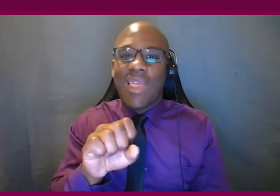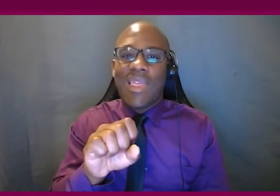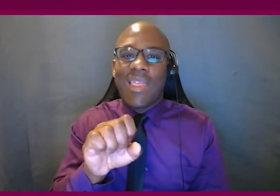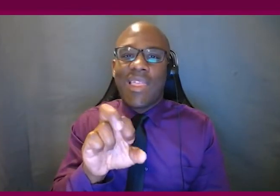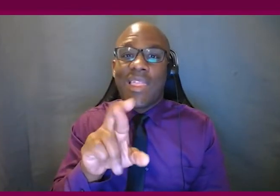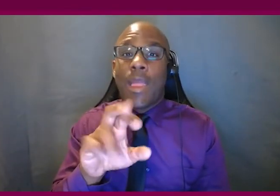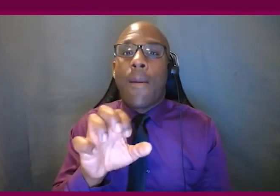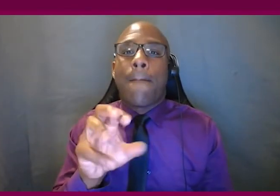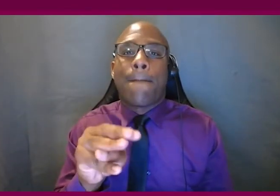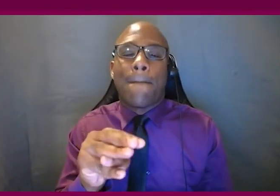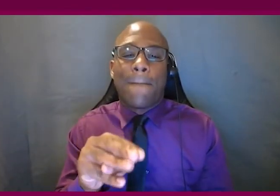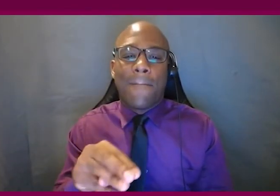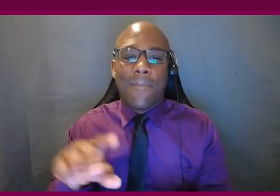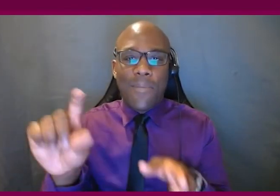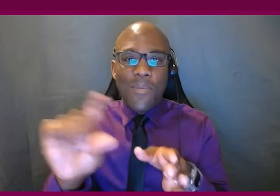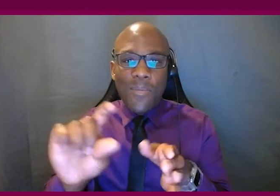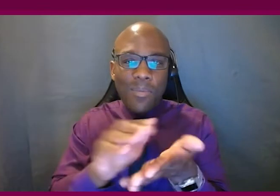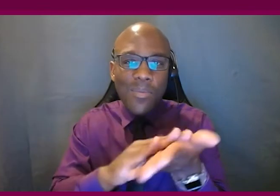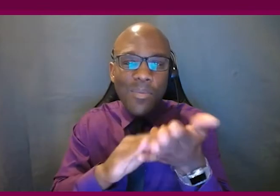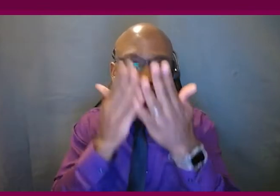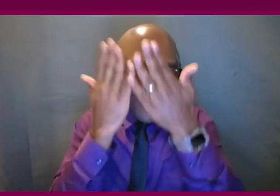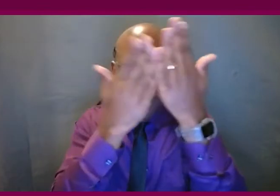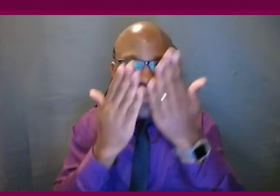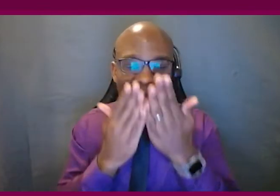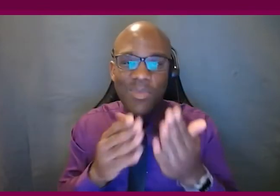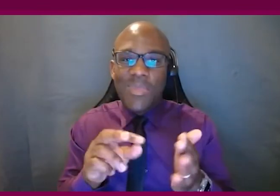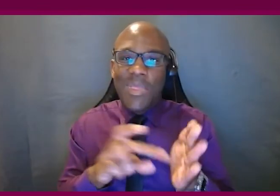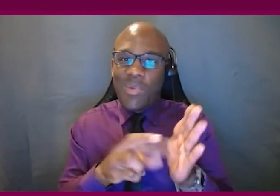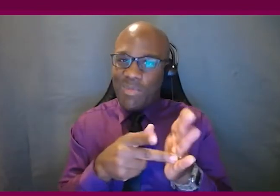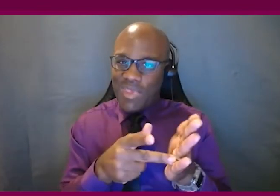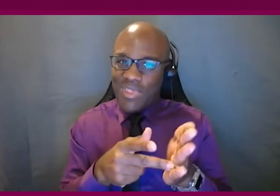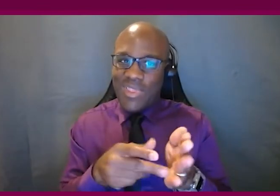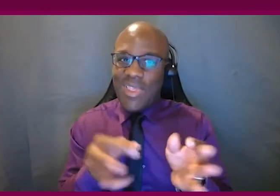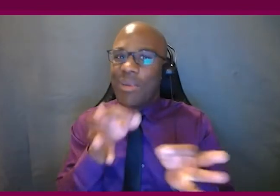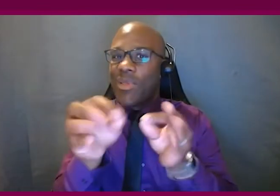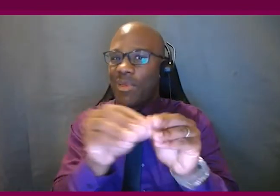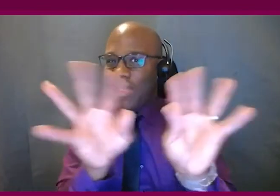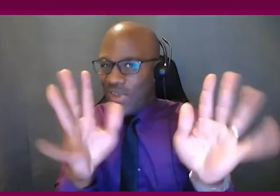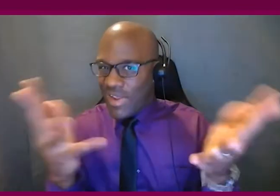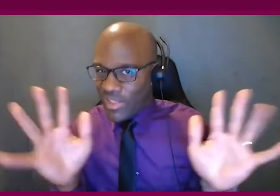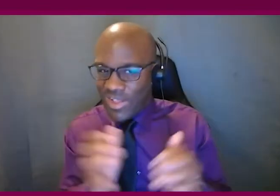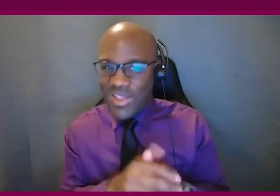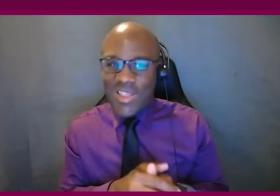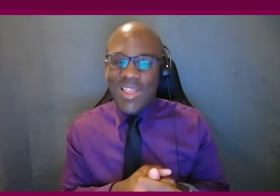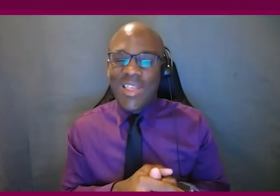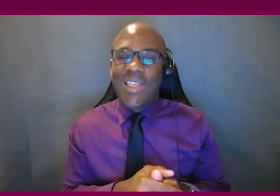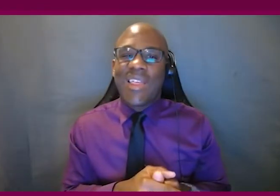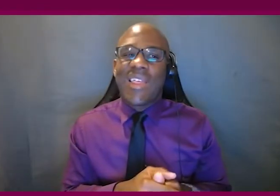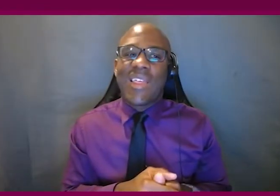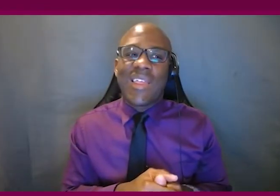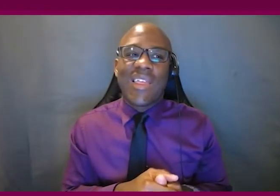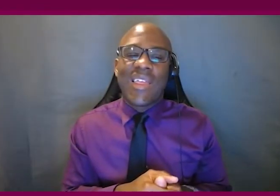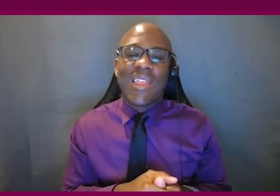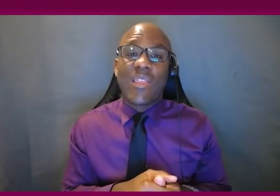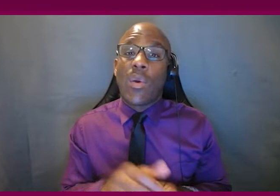Self-care is knowing when to set boundaries and knowing when to just love yourself.